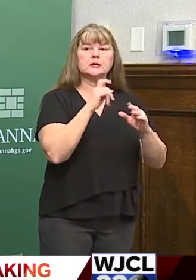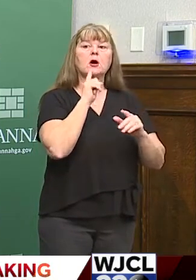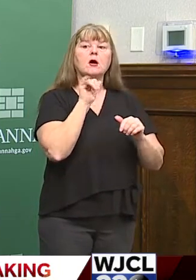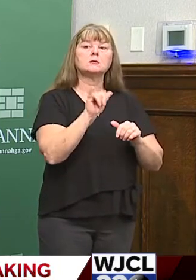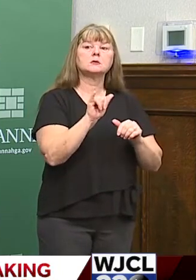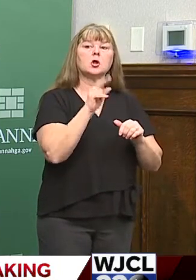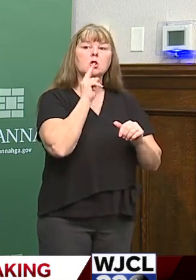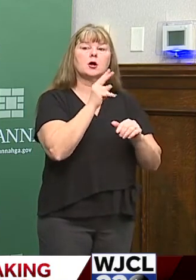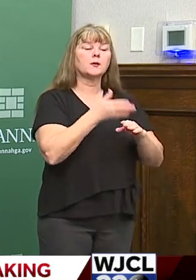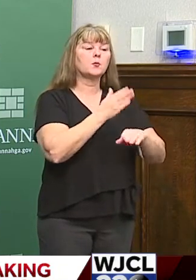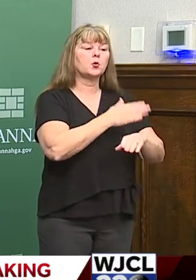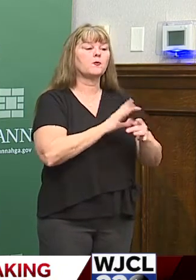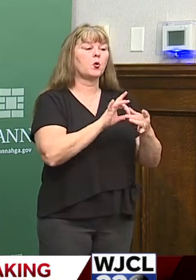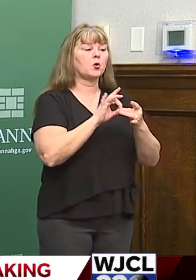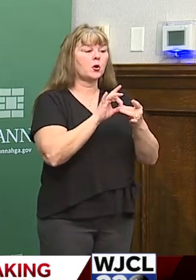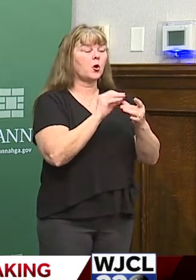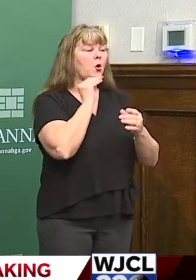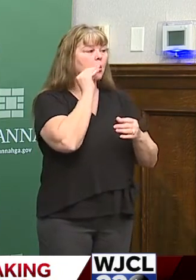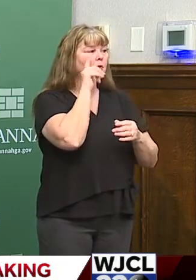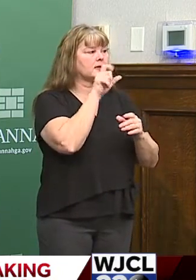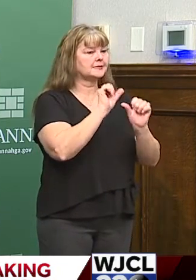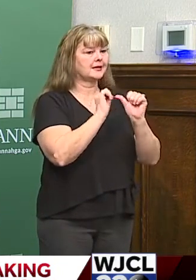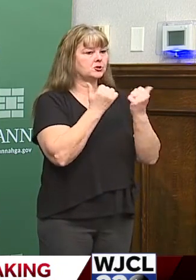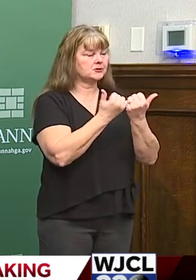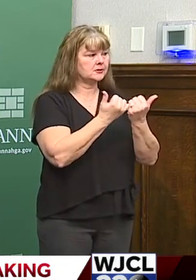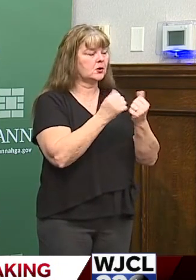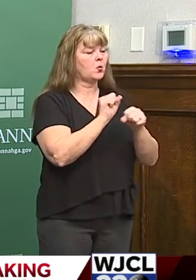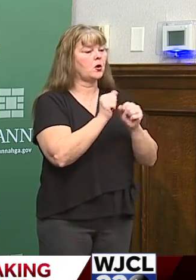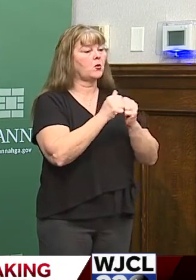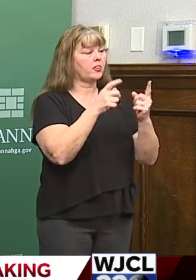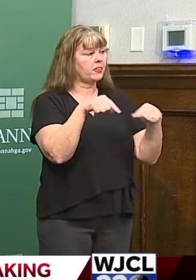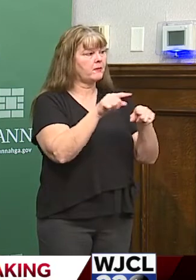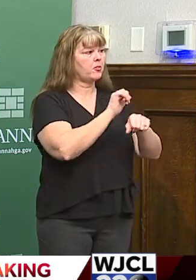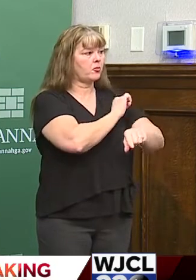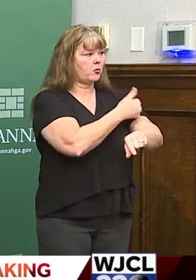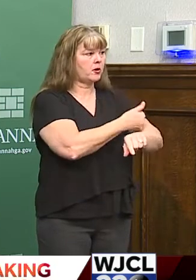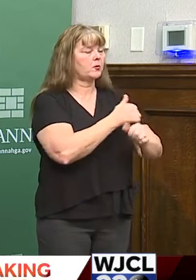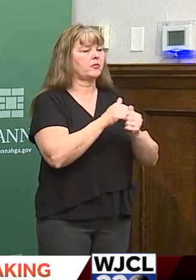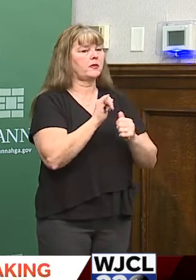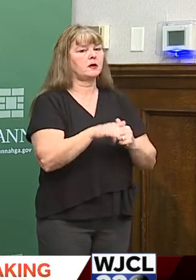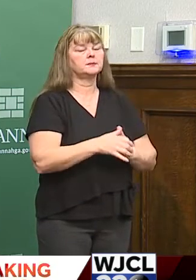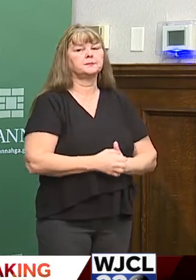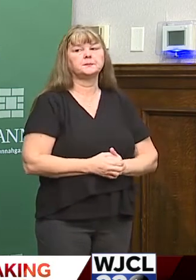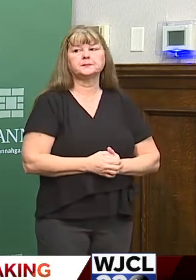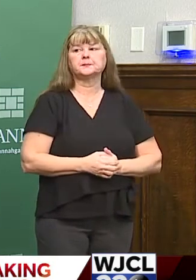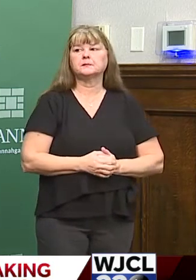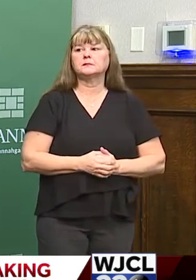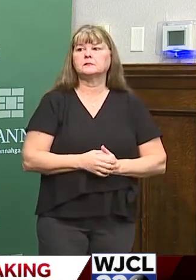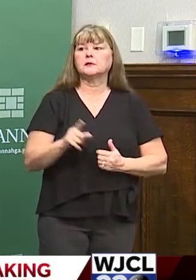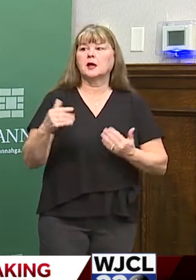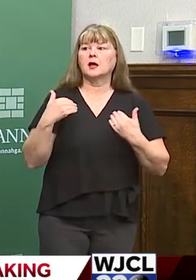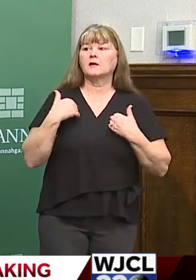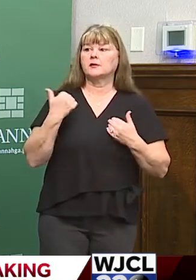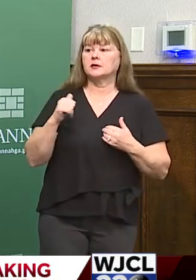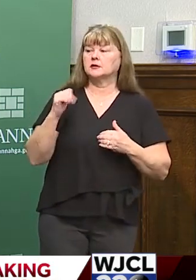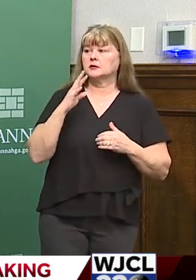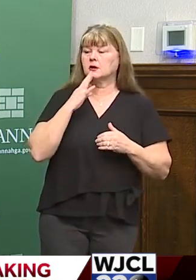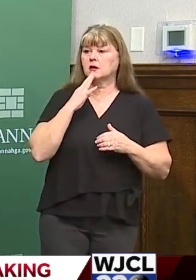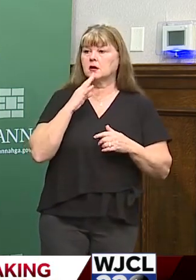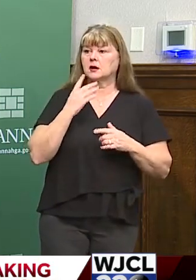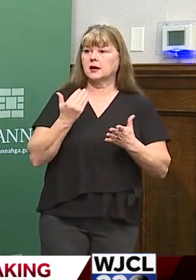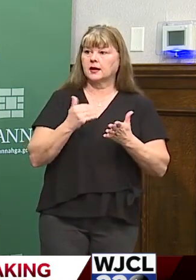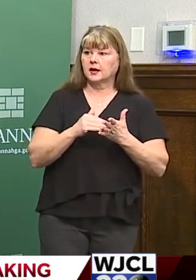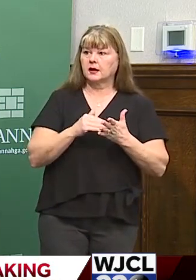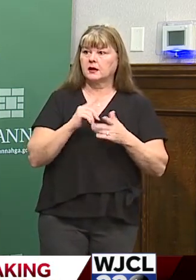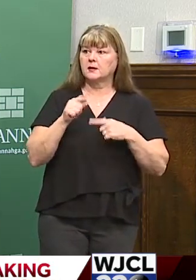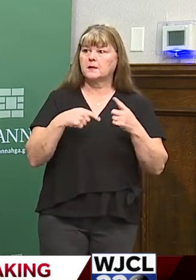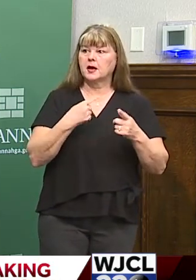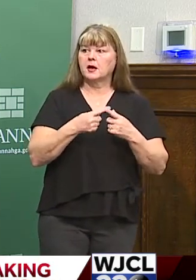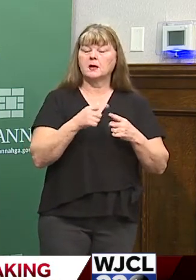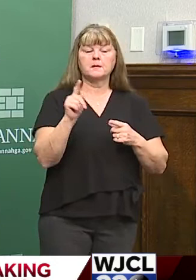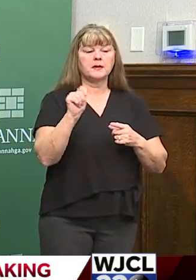SO YES, THAT WORK IS ONGOING AND THE CITY IS LOOKING AT IMPROVED COORDINATION AMONG THE HOMELESS AGENCIES AND WORKING WITH THE HOMELESS TO THAT EXTENT.